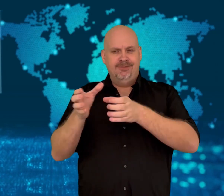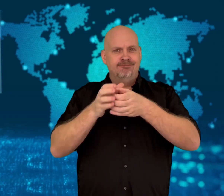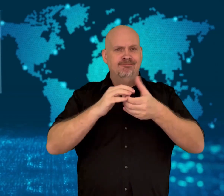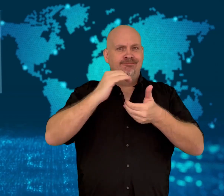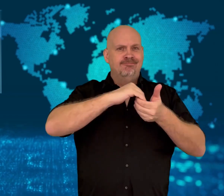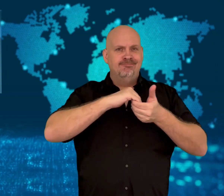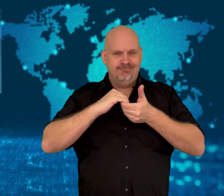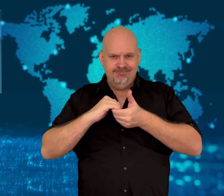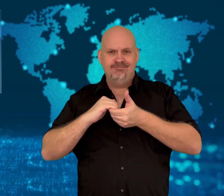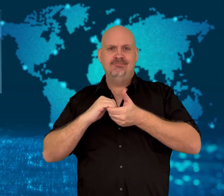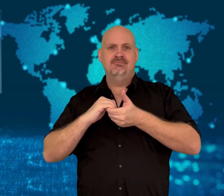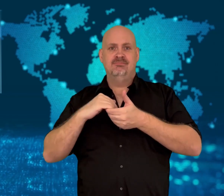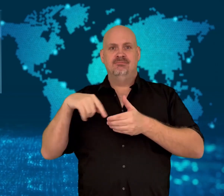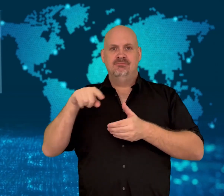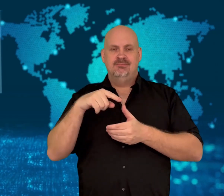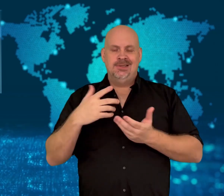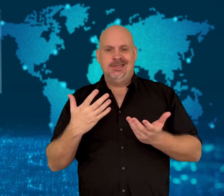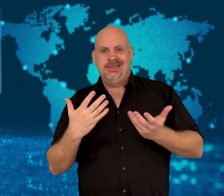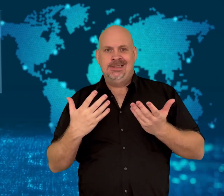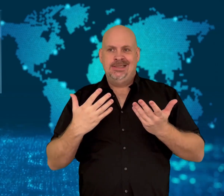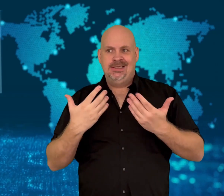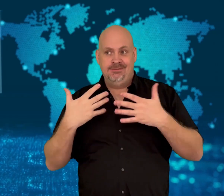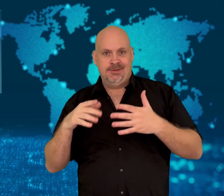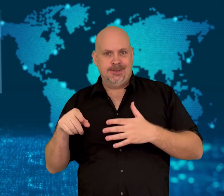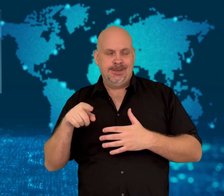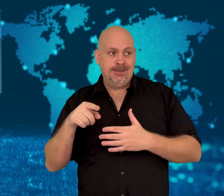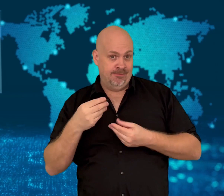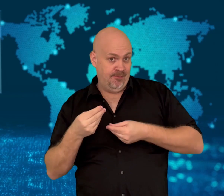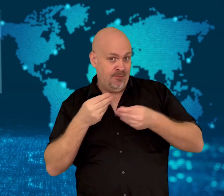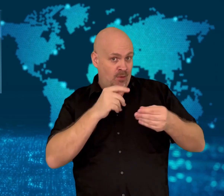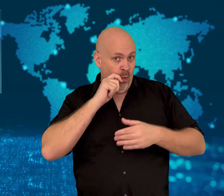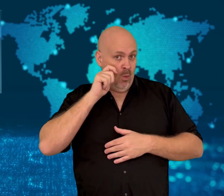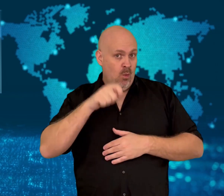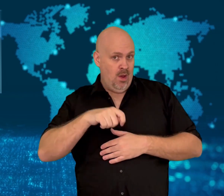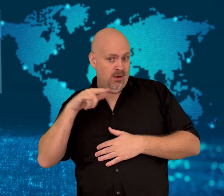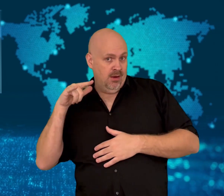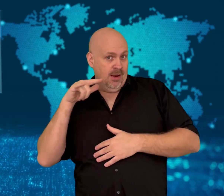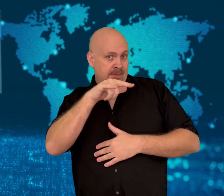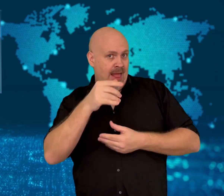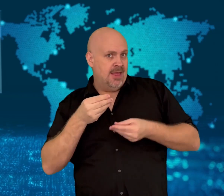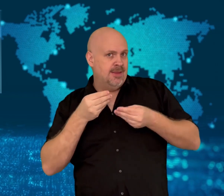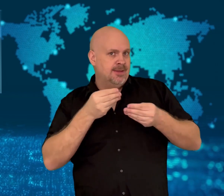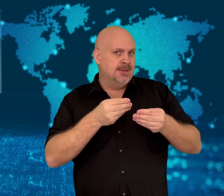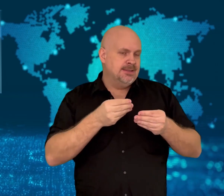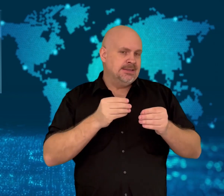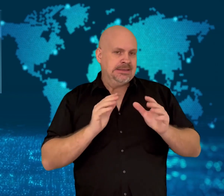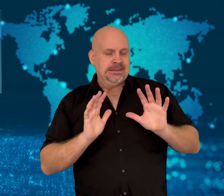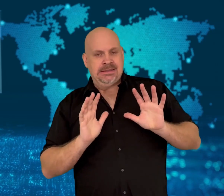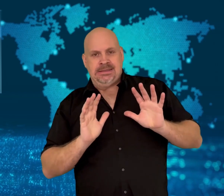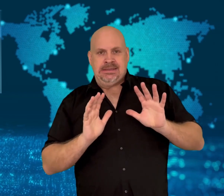Other NATO members and their partners have also hesitated to send